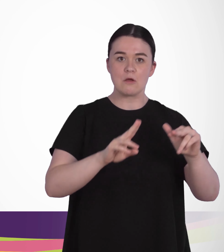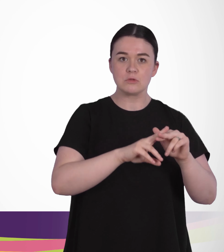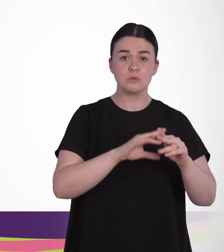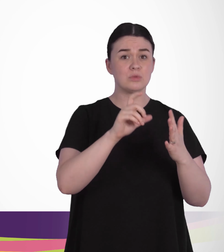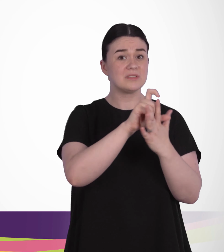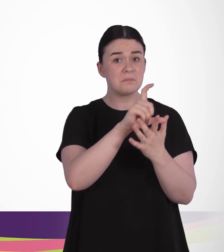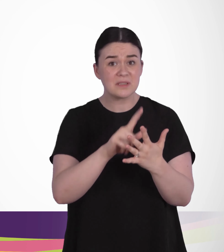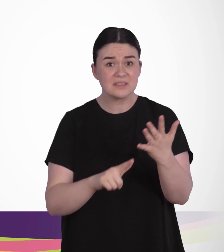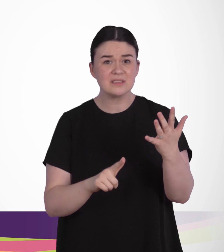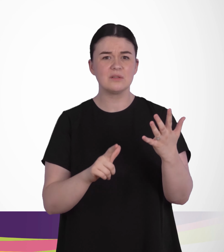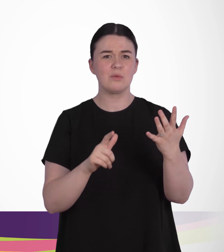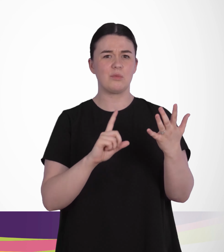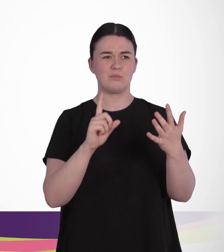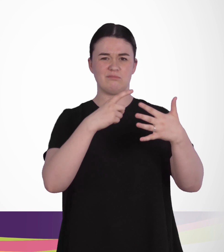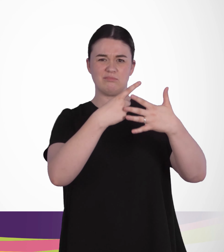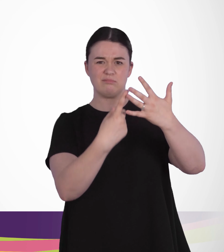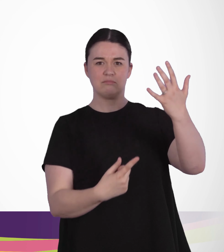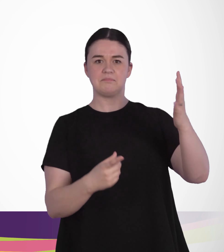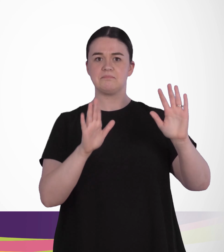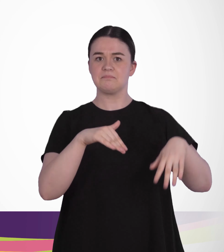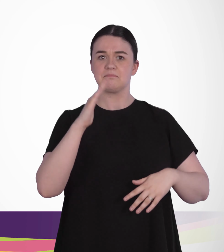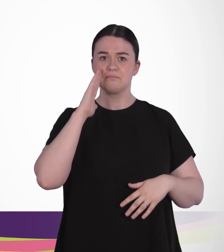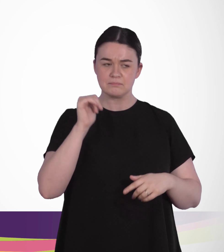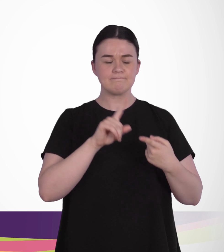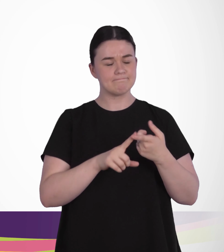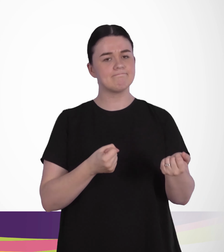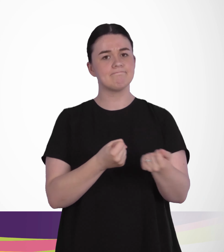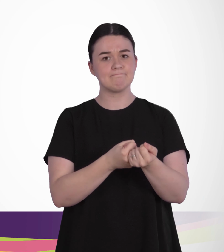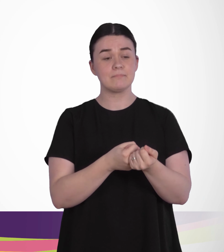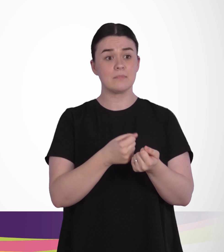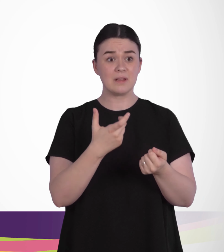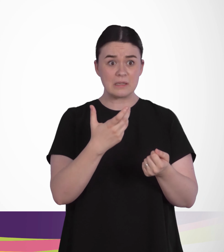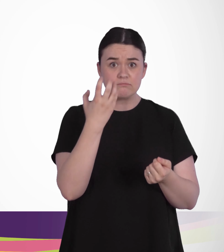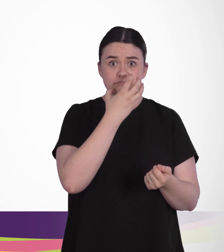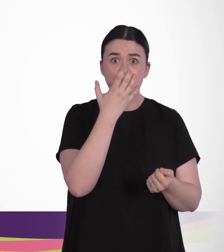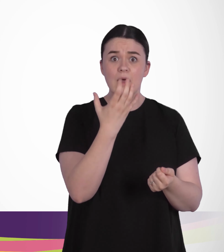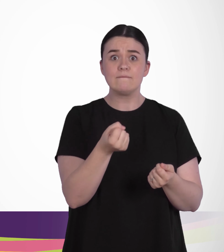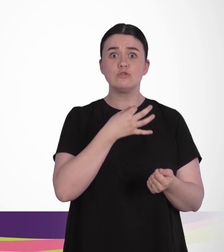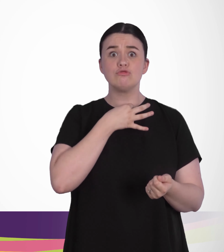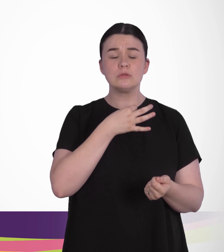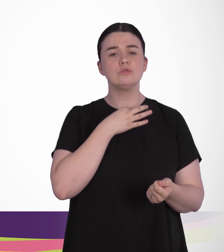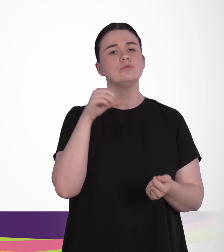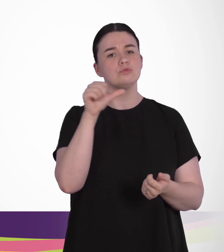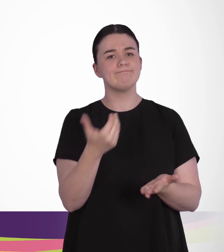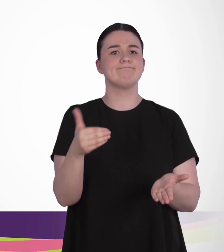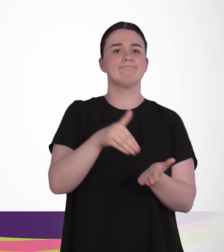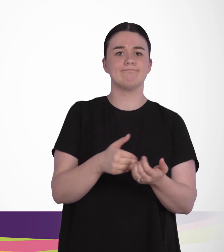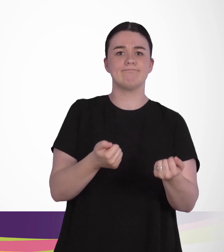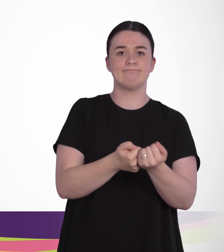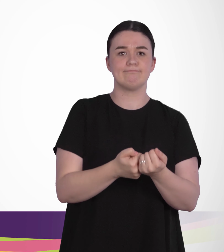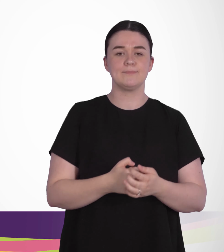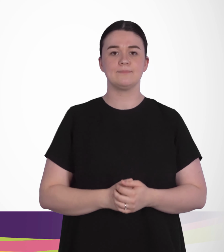of their parents and their disability, vulnerability or other circumstances that means they are at risk or require extra support.